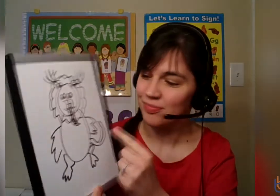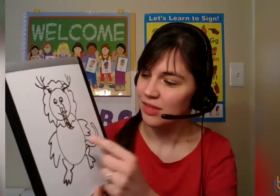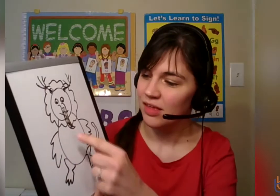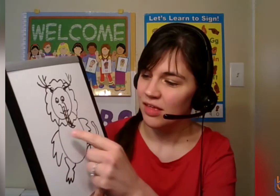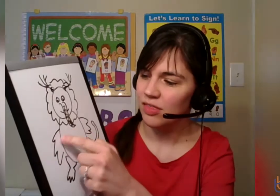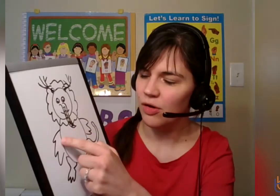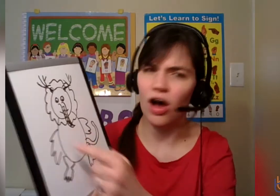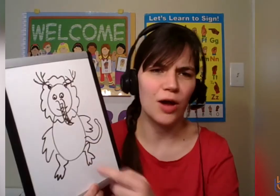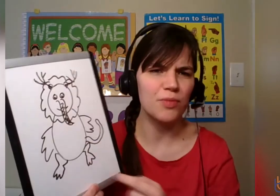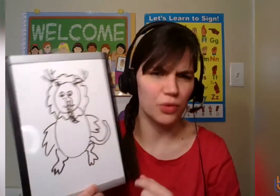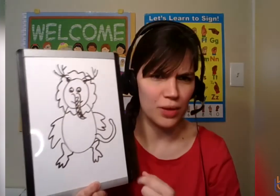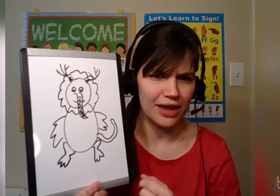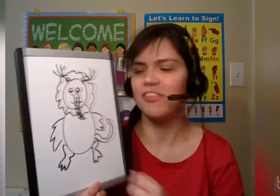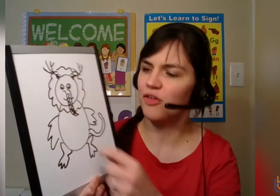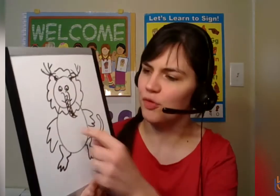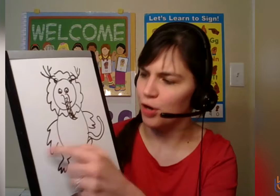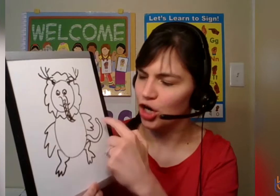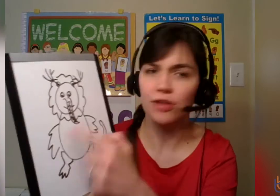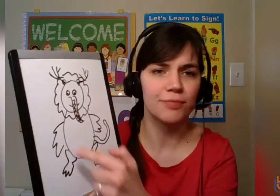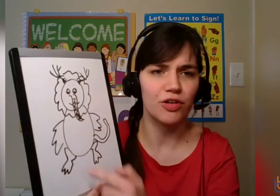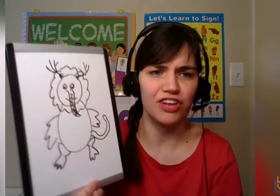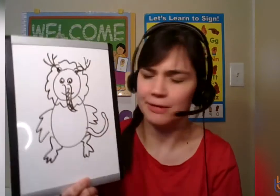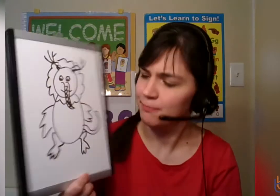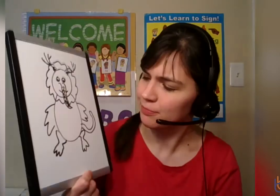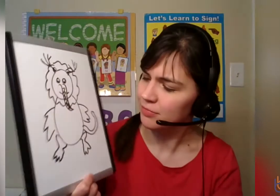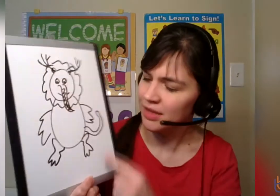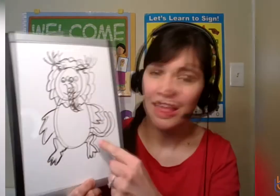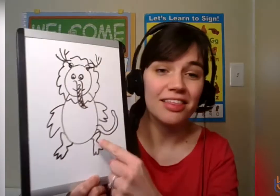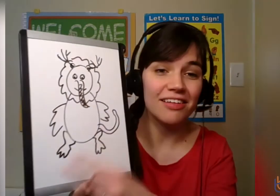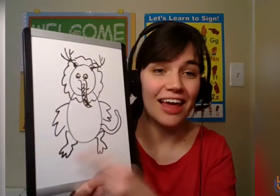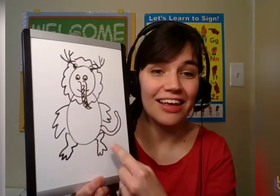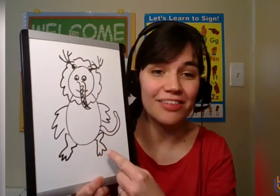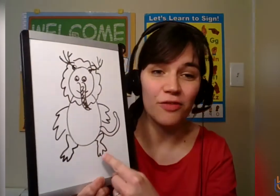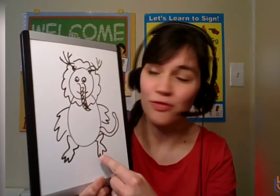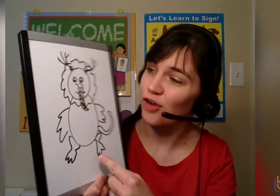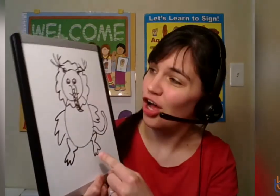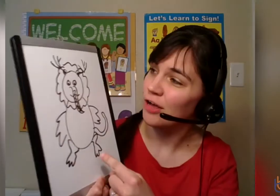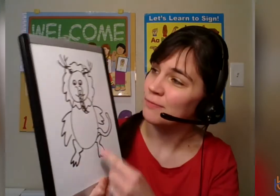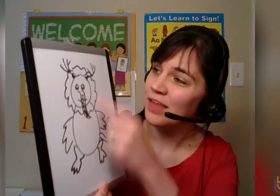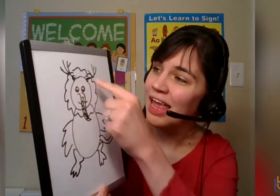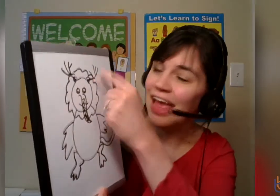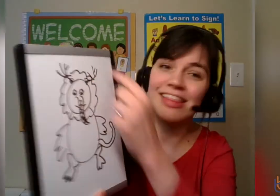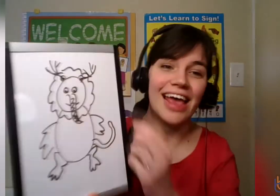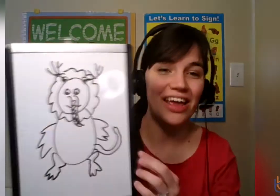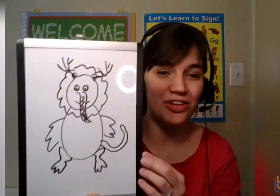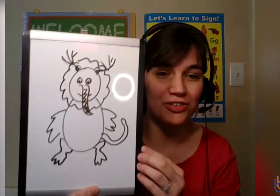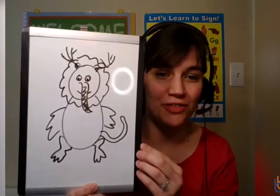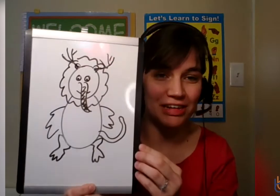the arms or wings of a bird or chicken, the legs of a frog, and the antlers of a